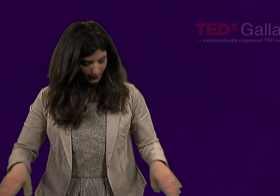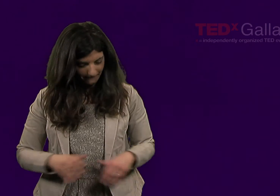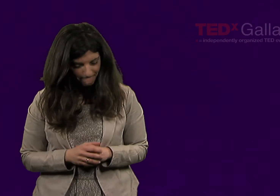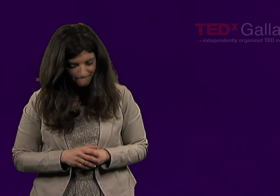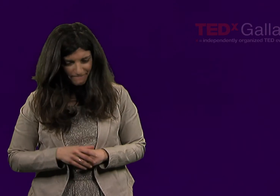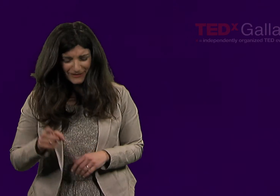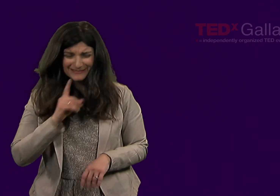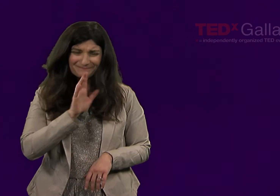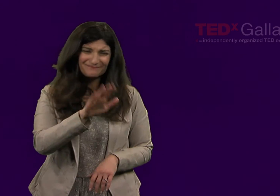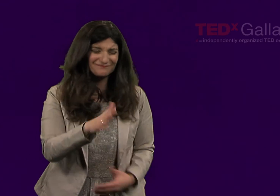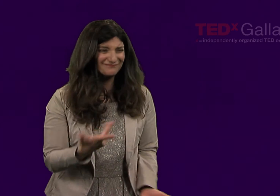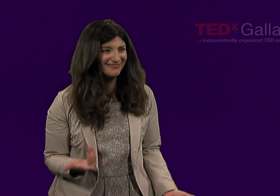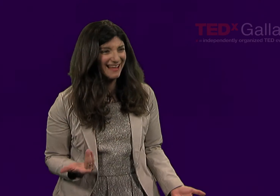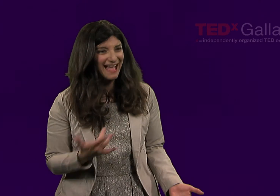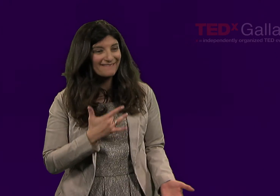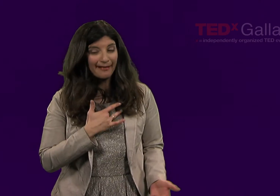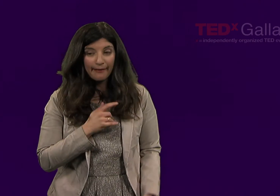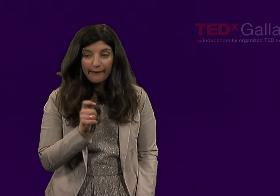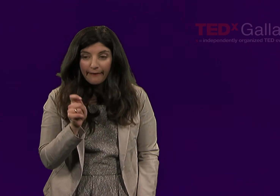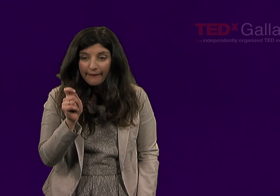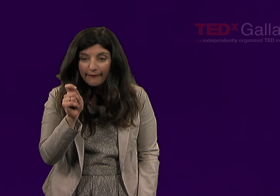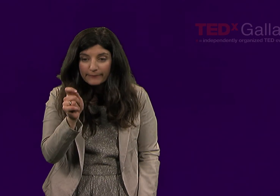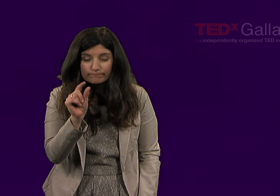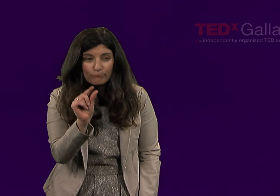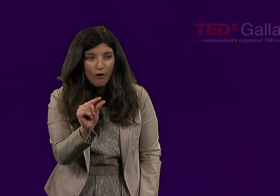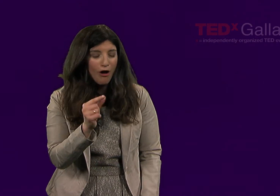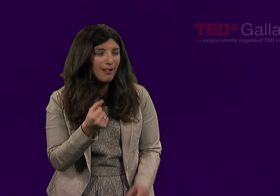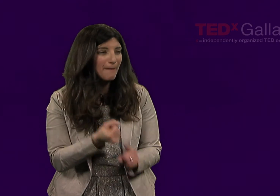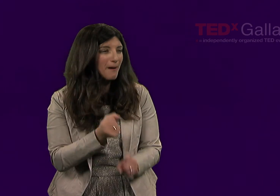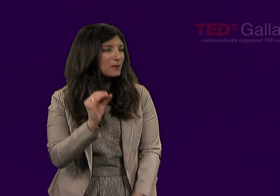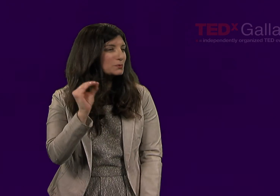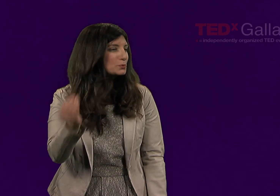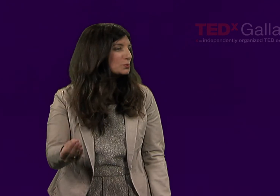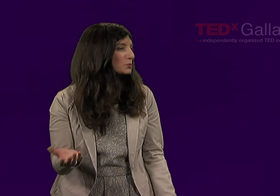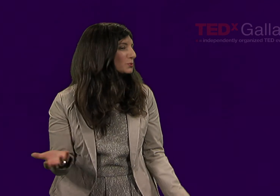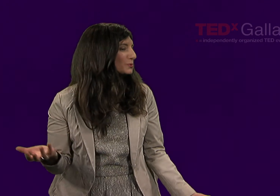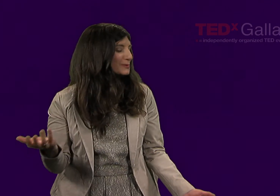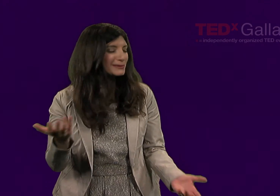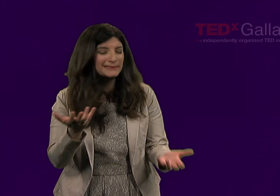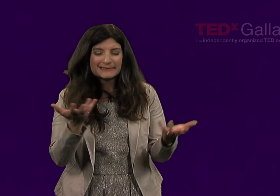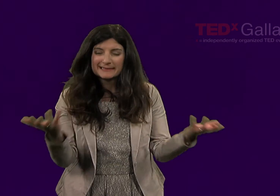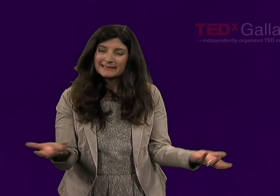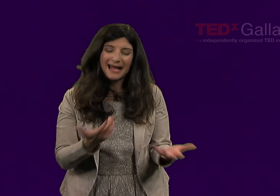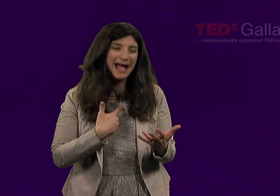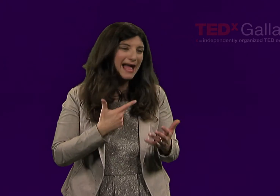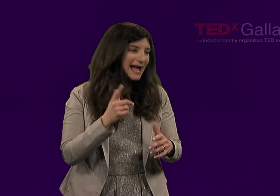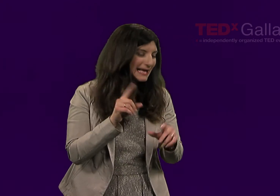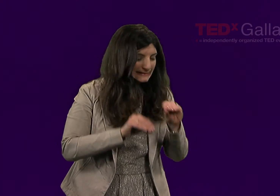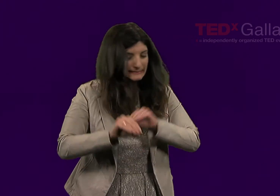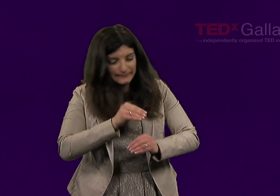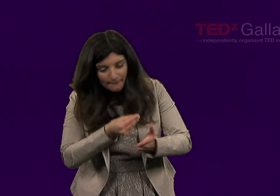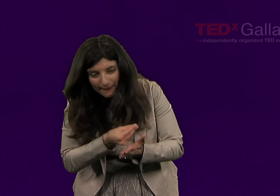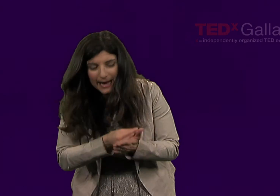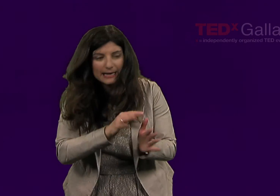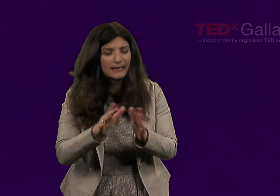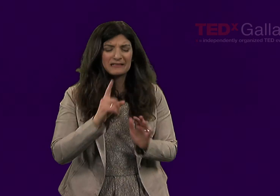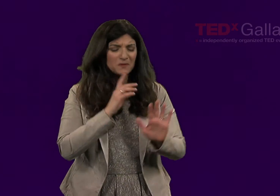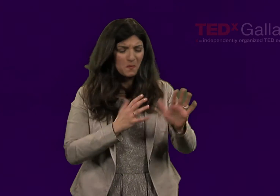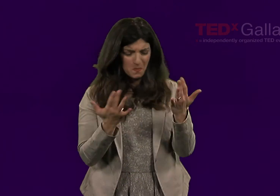And she said she didn't feel as though her contribution, being very small, would have any impact. And being her budget's a little bit tight, she found it difficult.